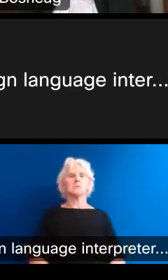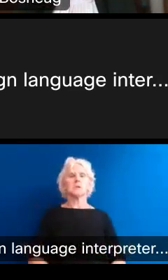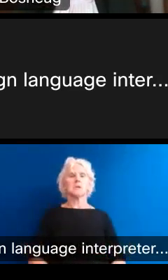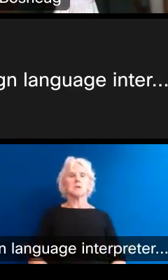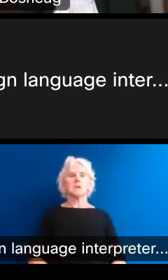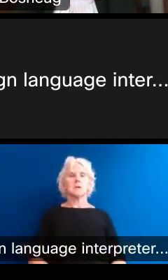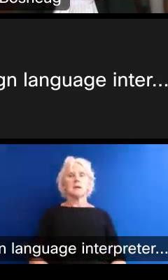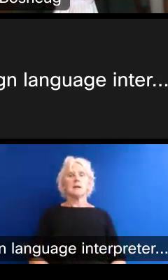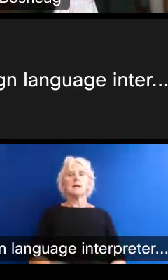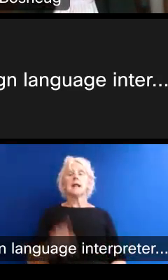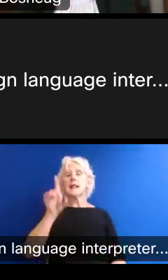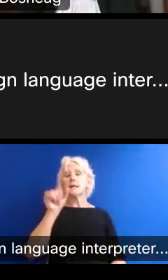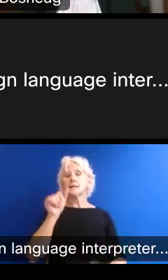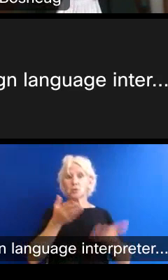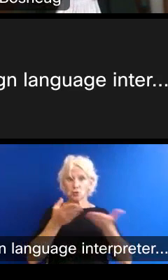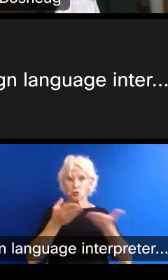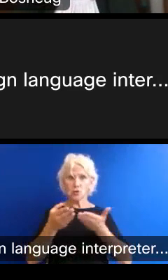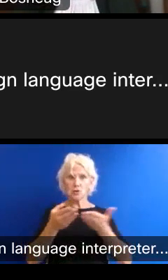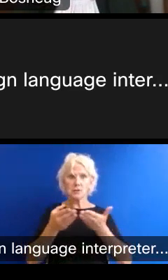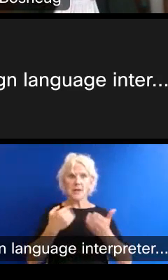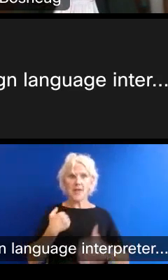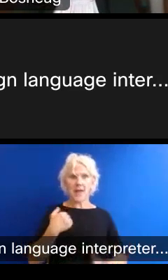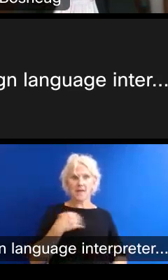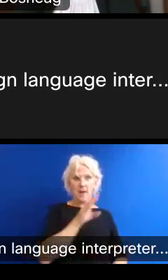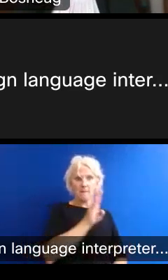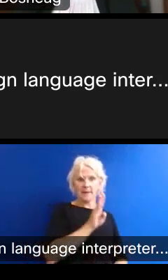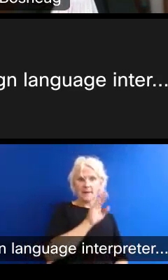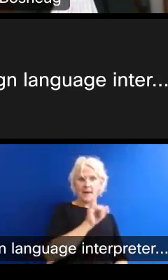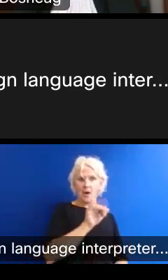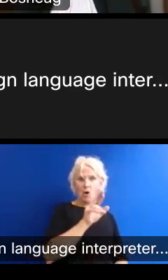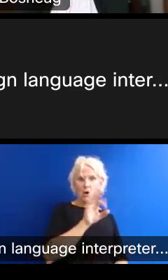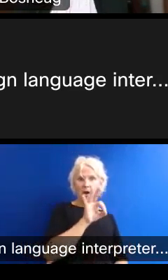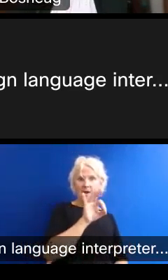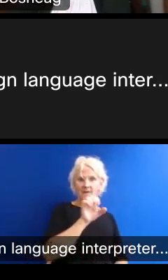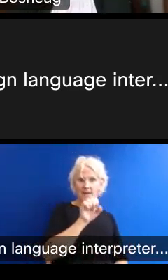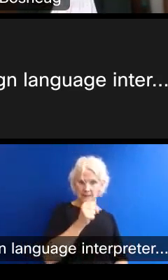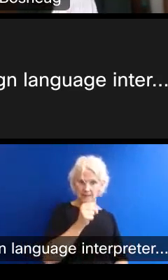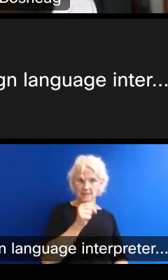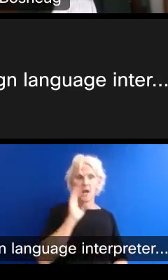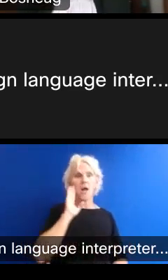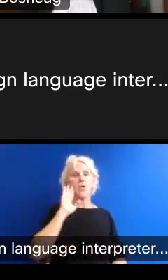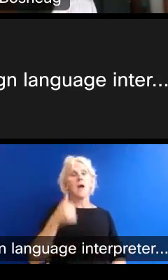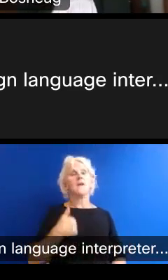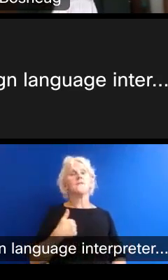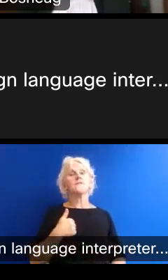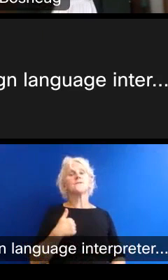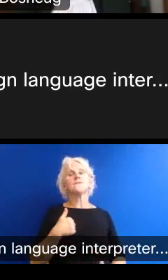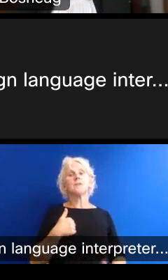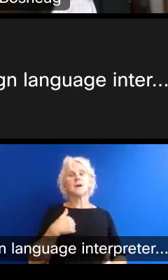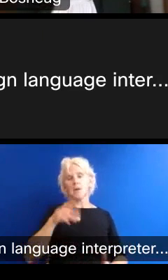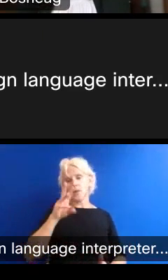has oversight of BIRFs, 245D service suspensions and terminations and waiver case management,